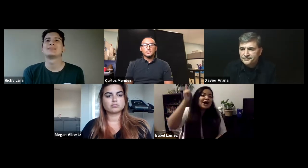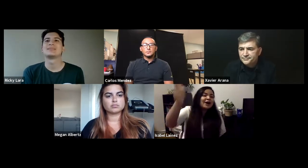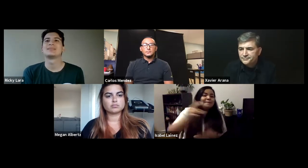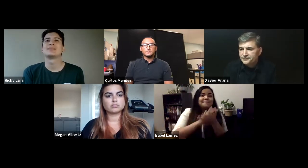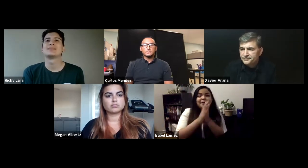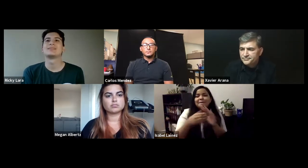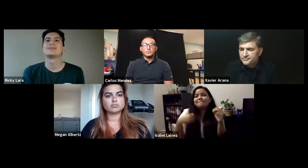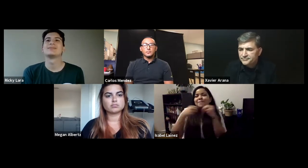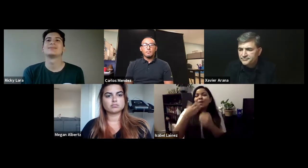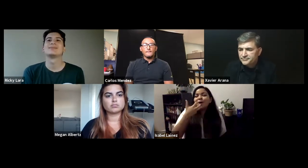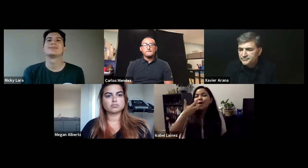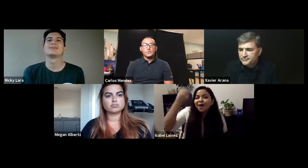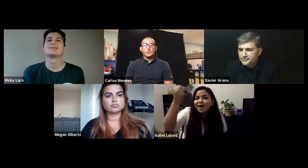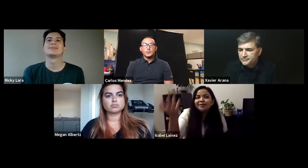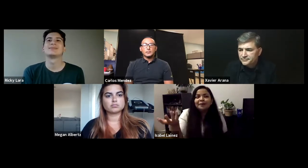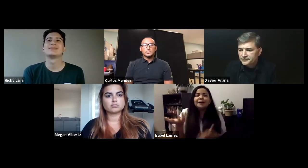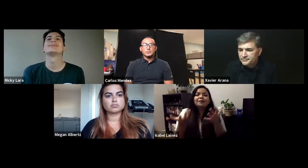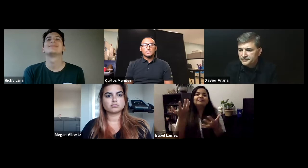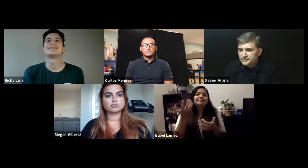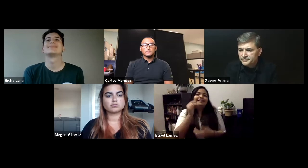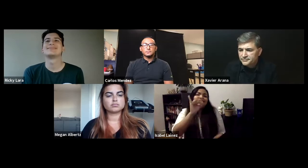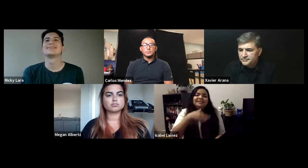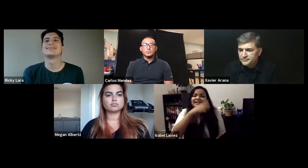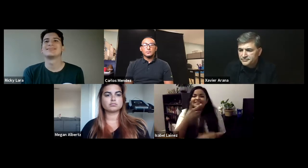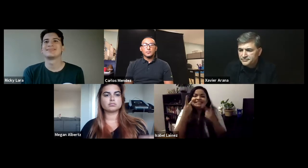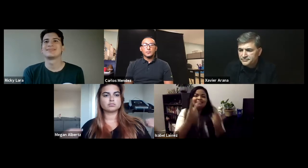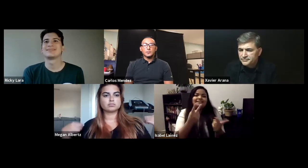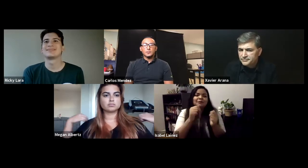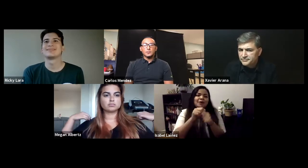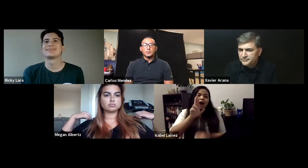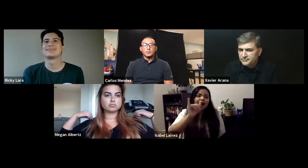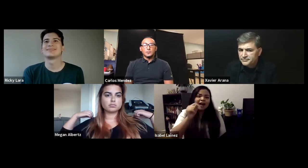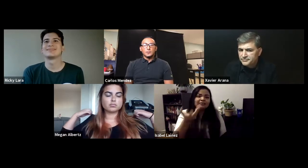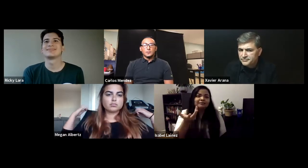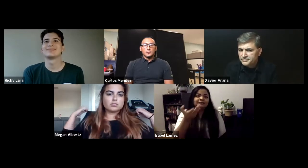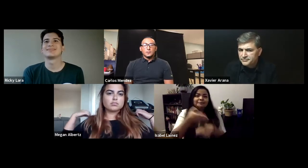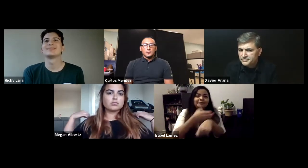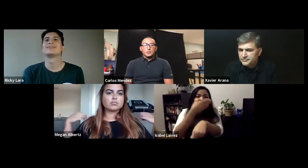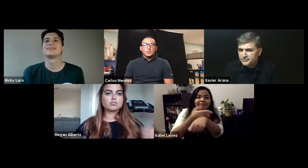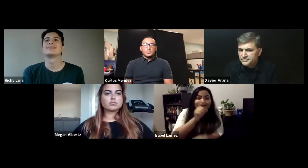I don't know. Maybe in the very future, you know, if we have children or something like that,